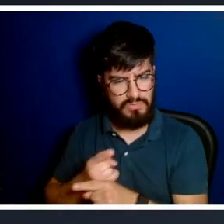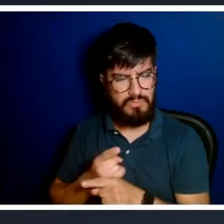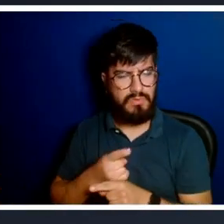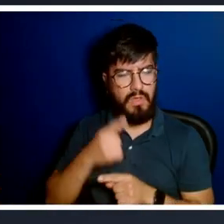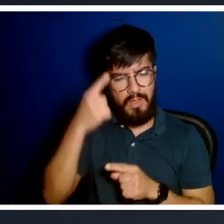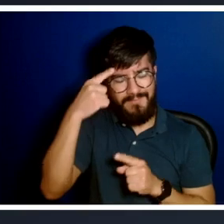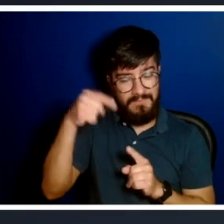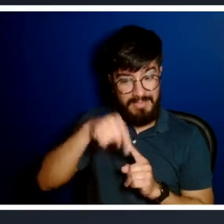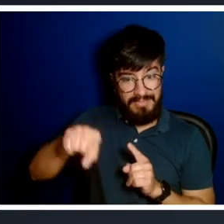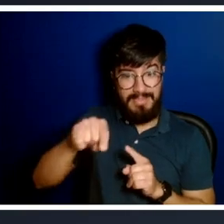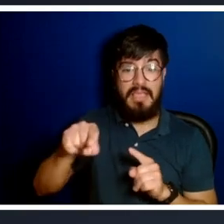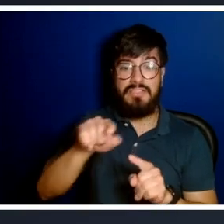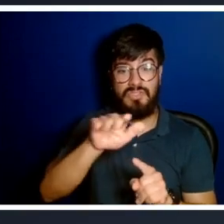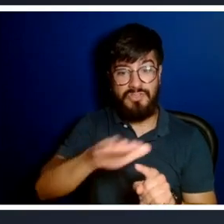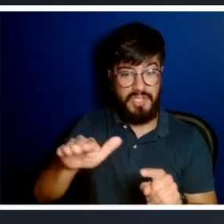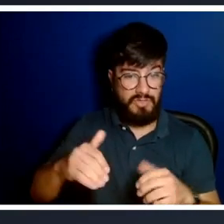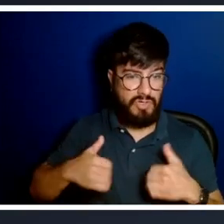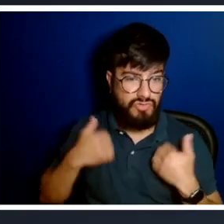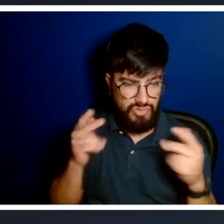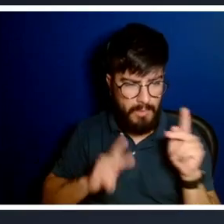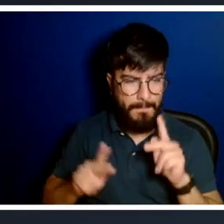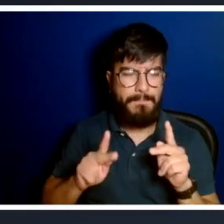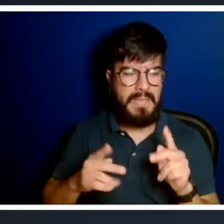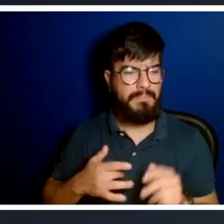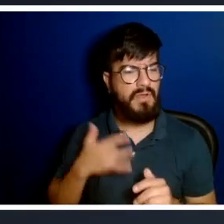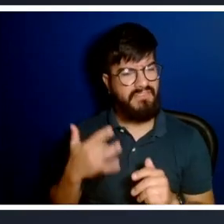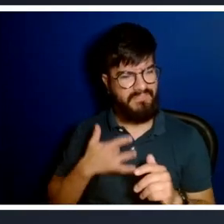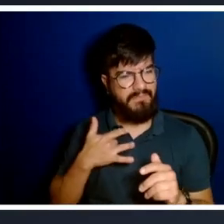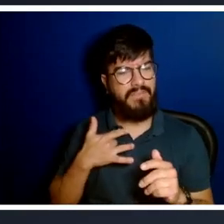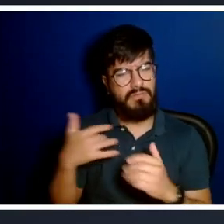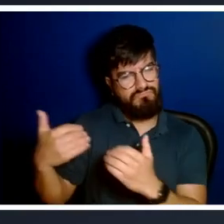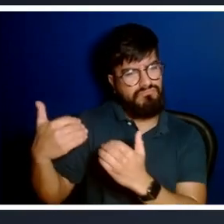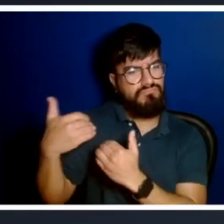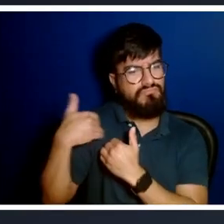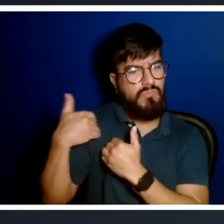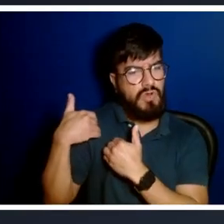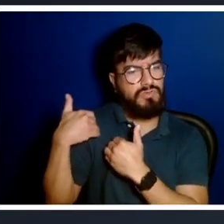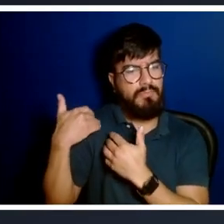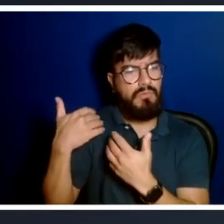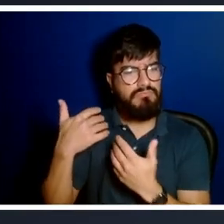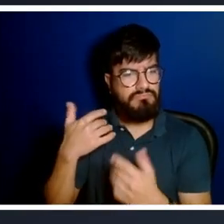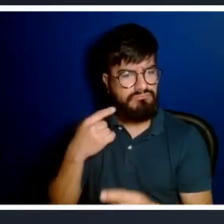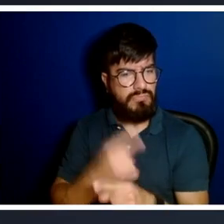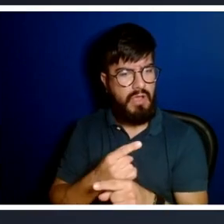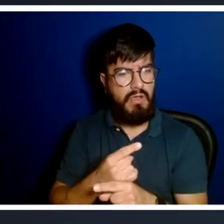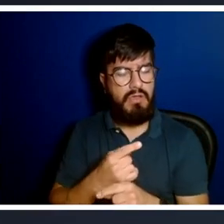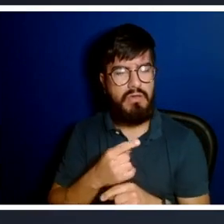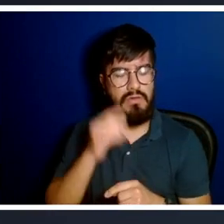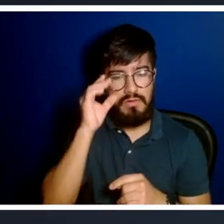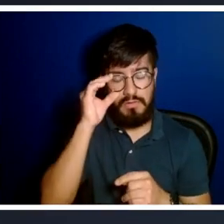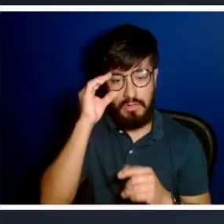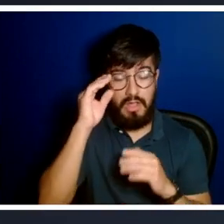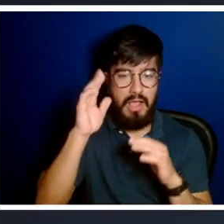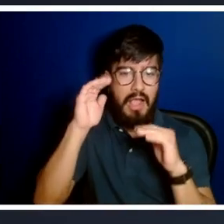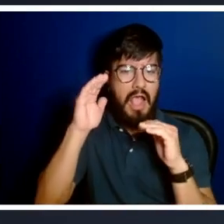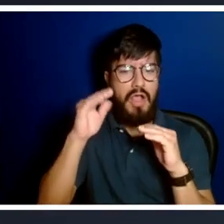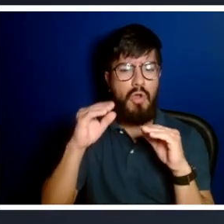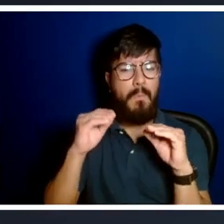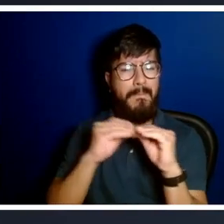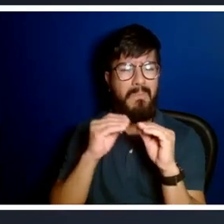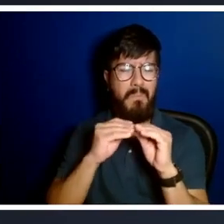sense of stewardship over the Earth. That I think is -- I hope it's like a much more neutral idea